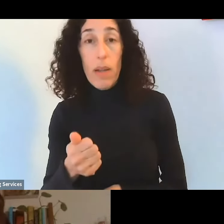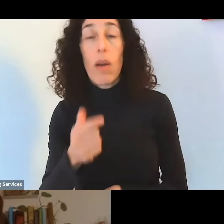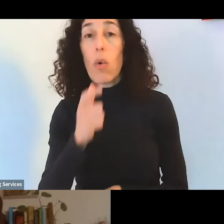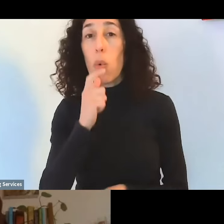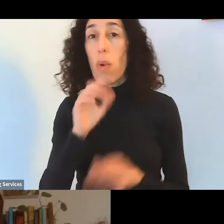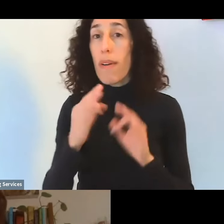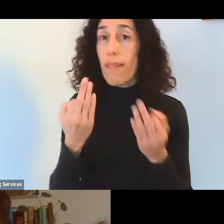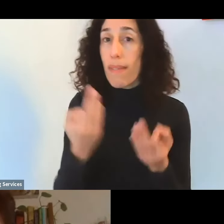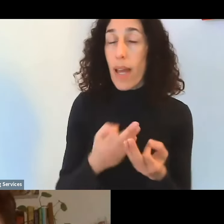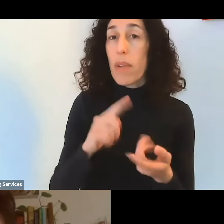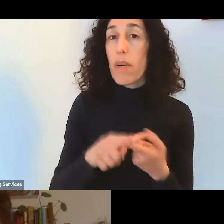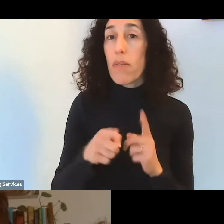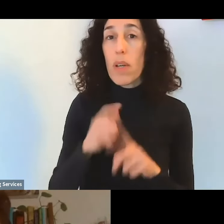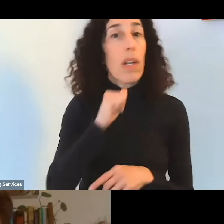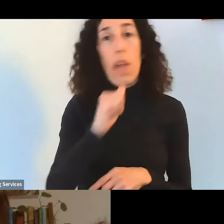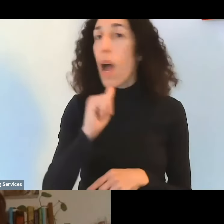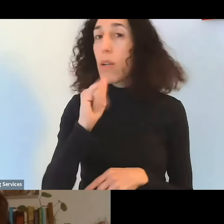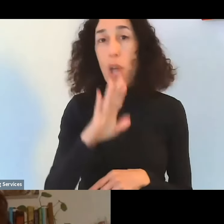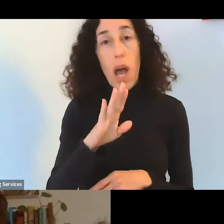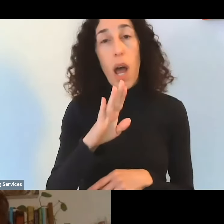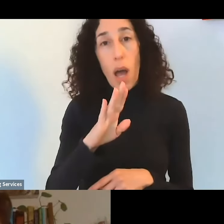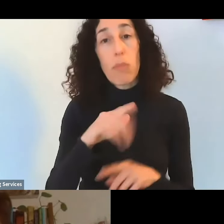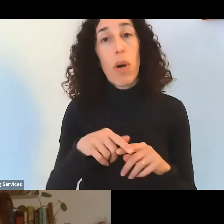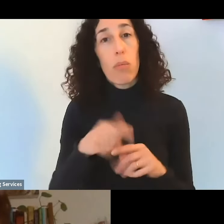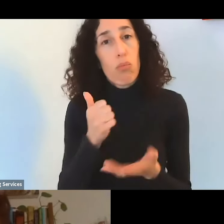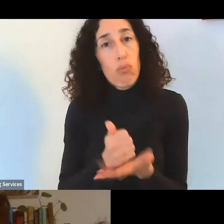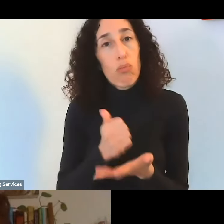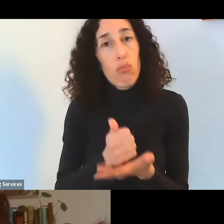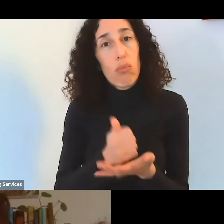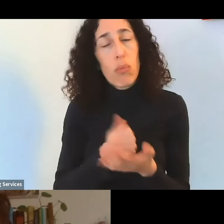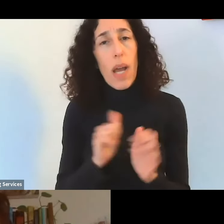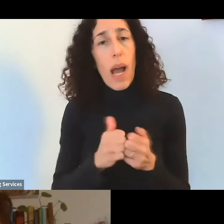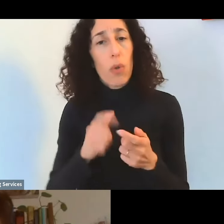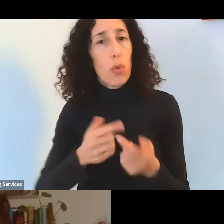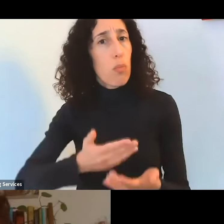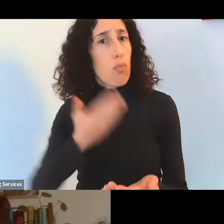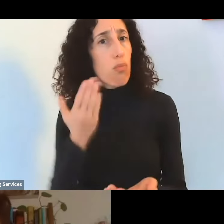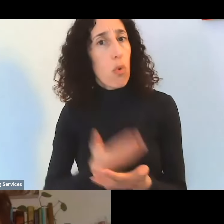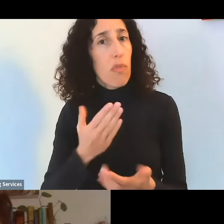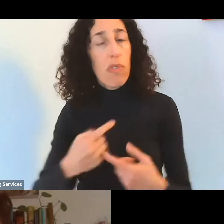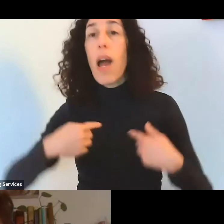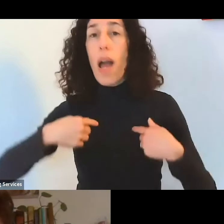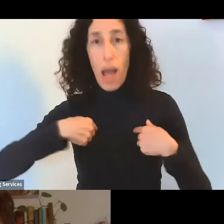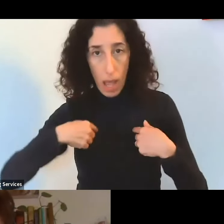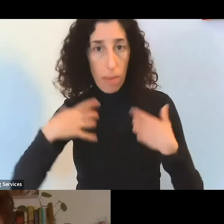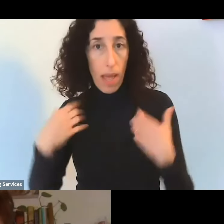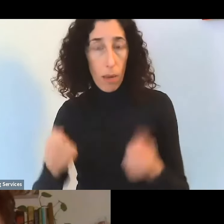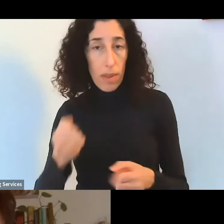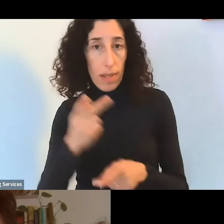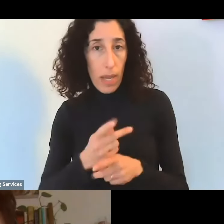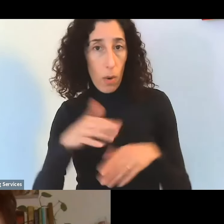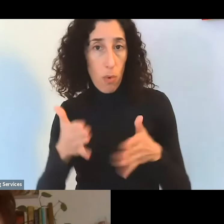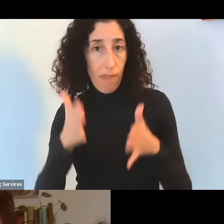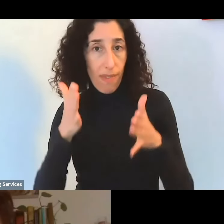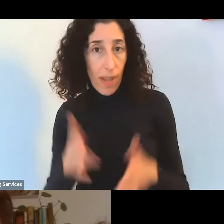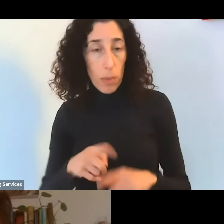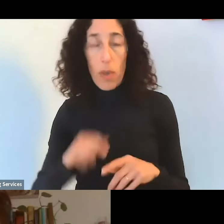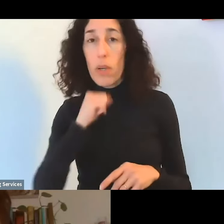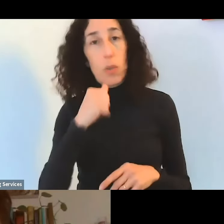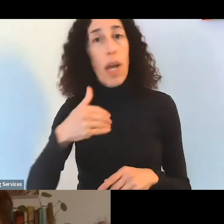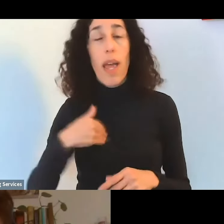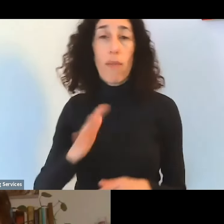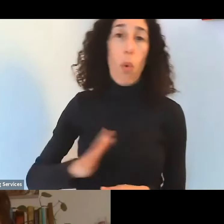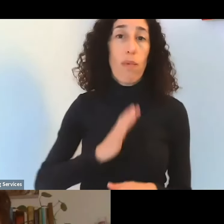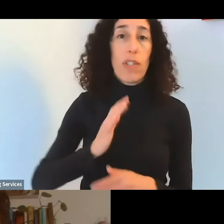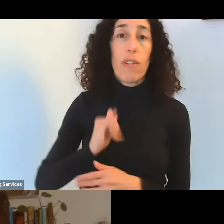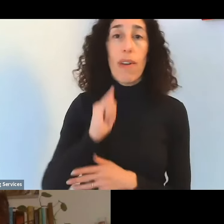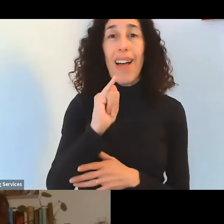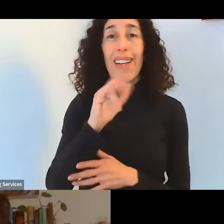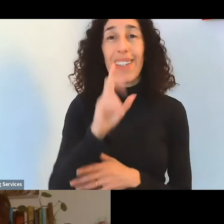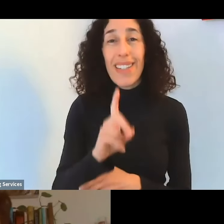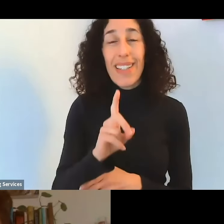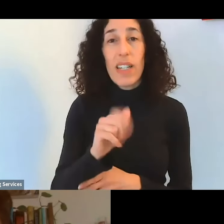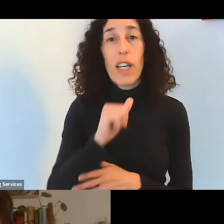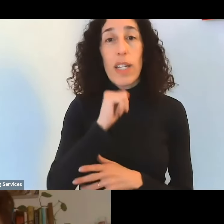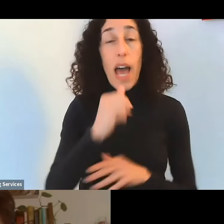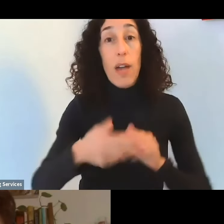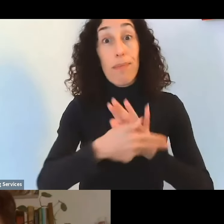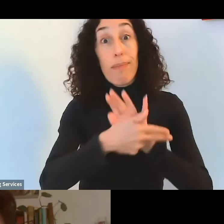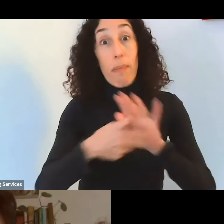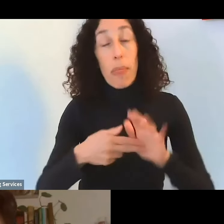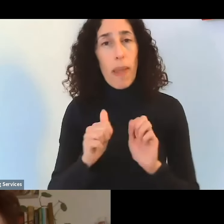MOPD is fully aware, and we have spoken with Health about this, that individuals who provide healthcare services to individuals with disabilities that are unpaid, you know like a family member or other care provider, they should be eligible. But then the question becomes what way do they prove their eligibility. There is still conversations happening with the city and state. Once we have an answer, we'll update our Q&A on our website as well as incorporate it into all of our messaging.